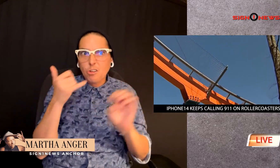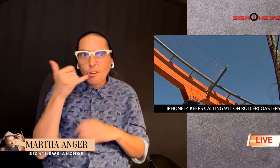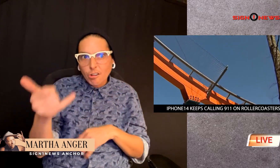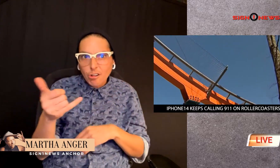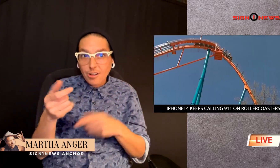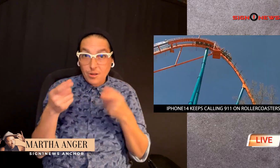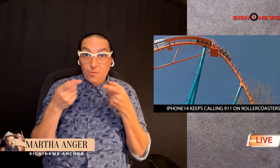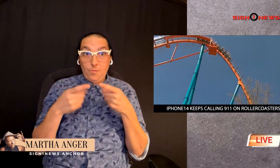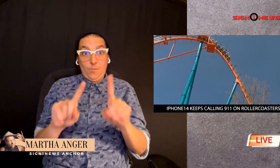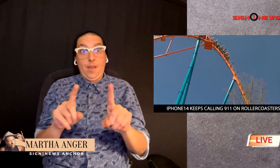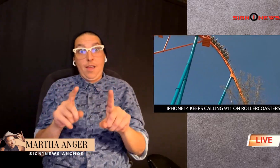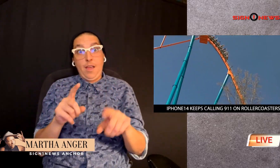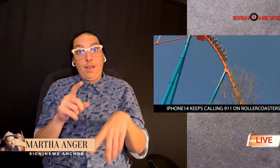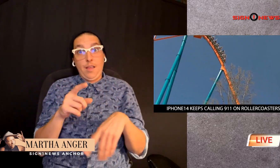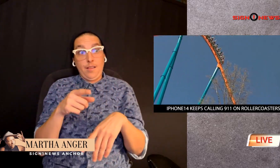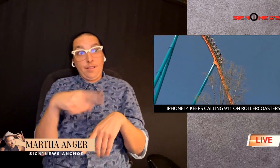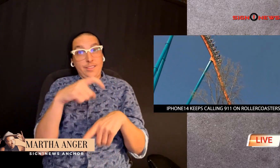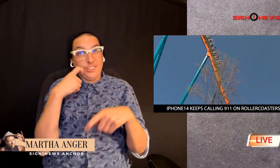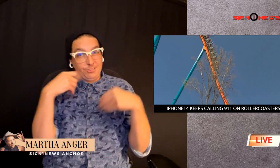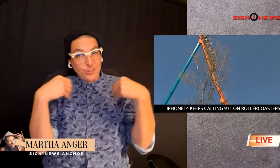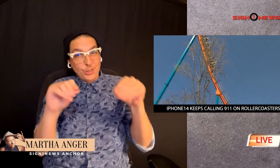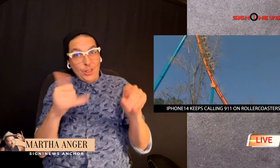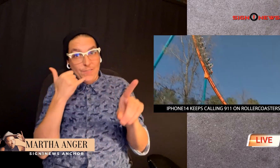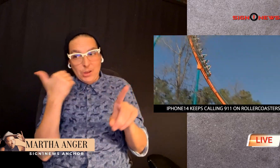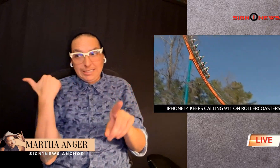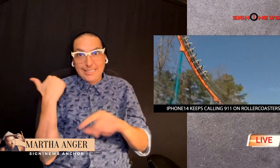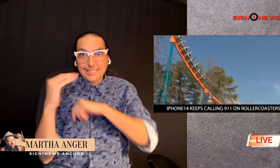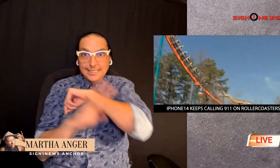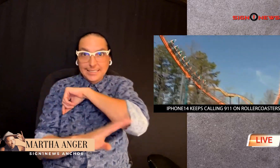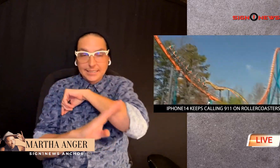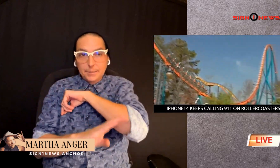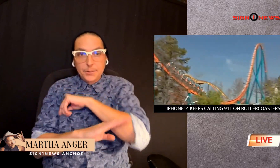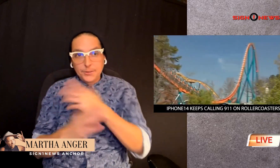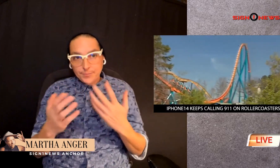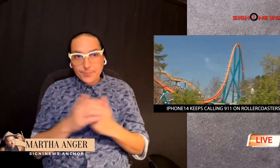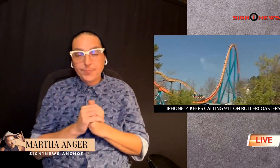calls since the new smartphone went on sale in September.